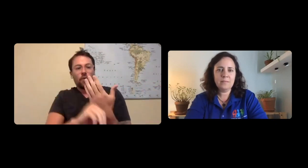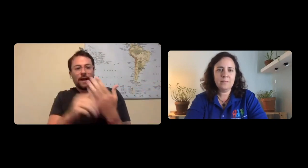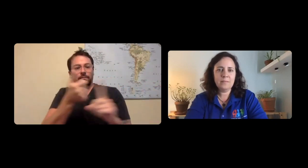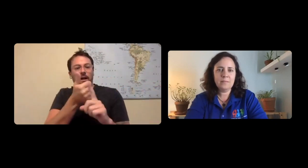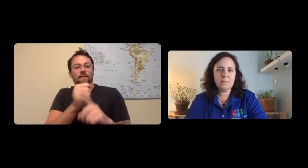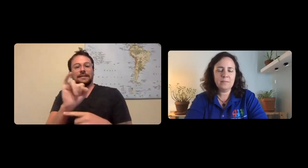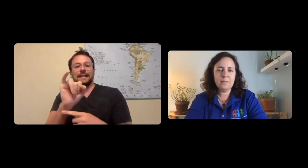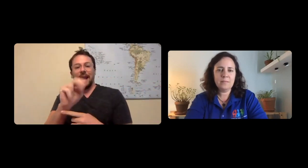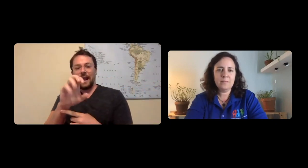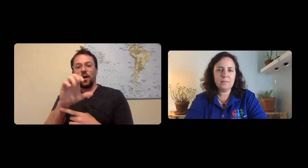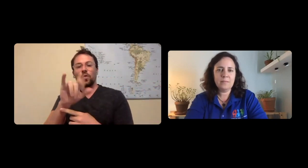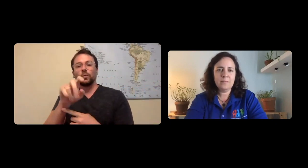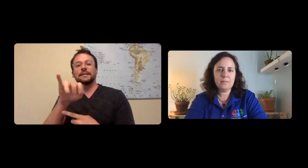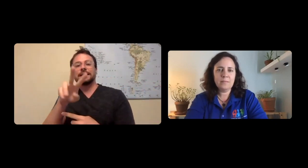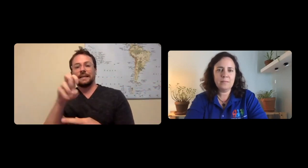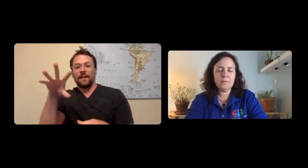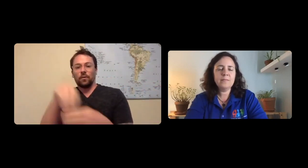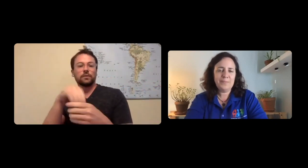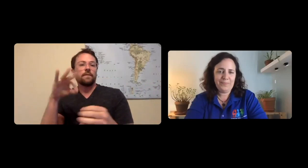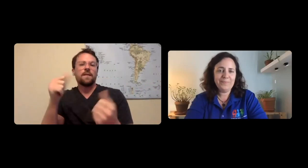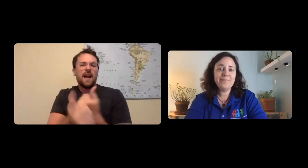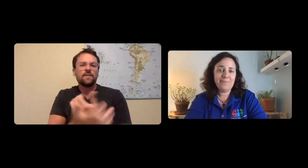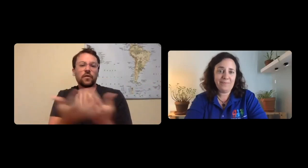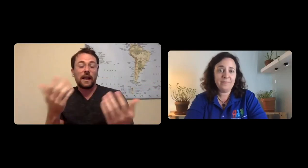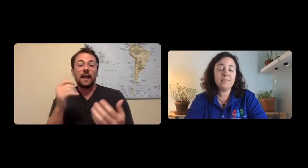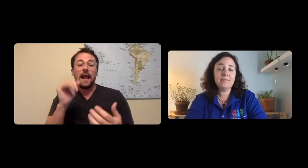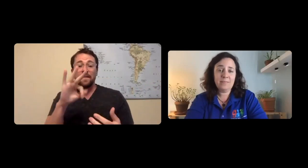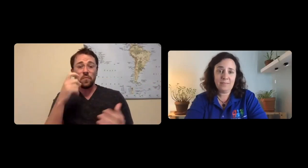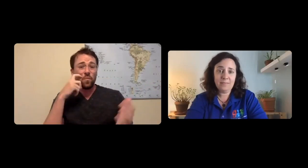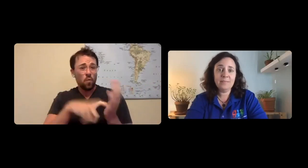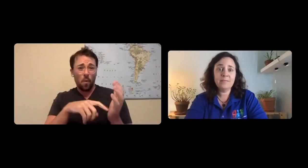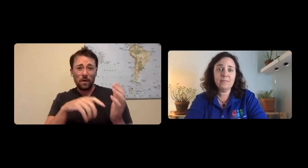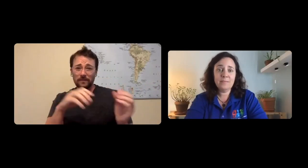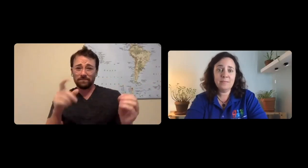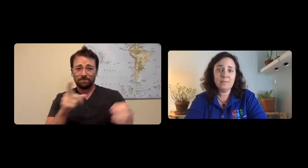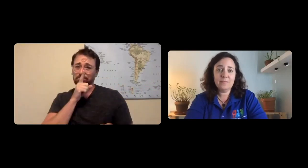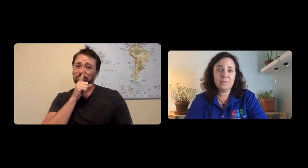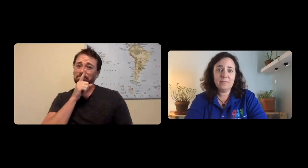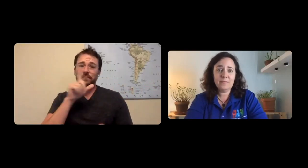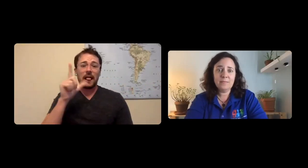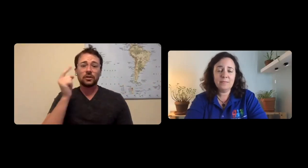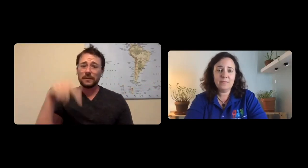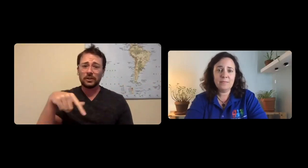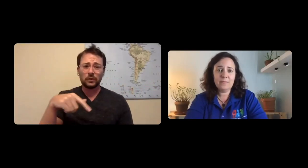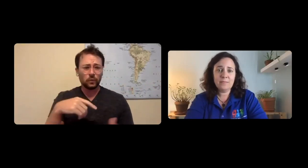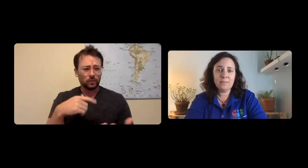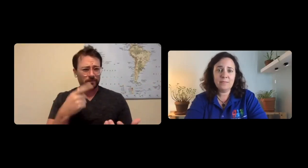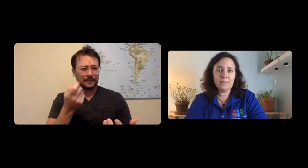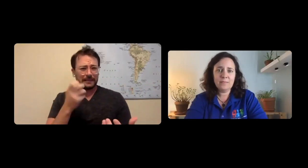And we should also be talking about the history of discrimination against other people.